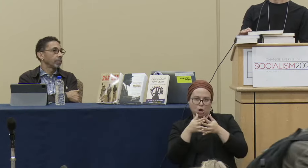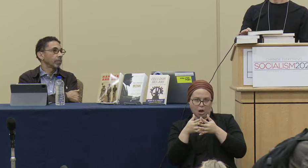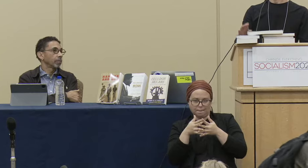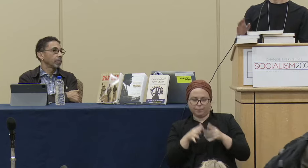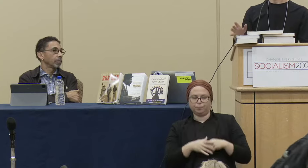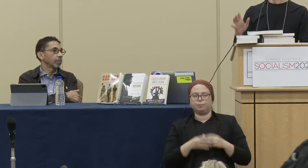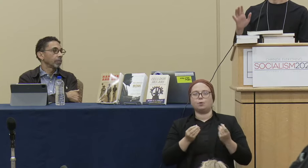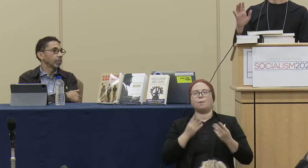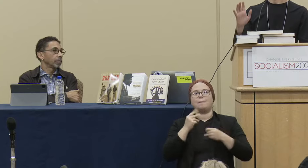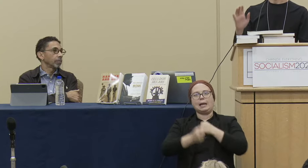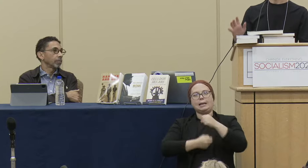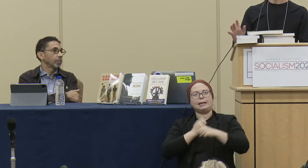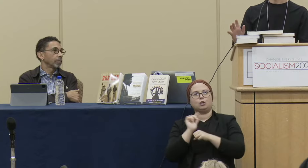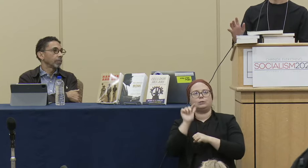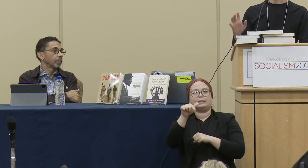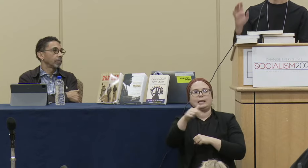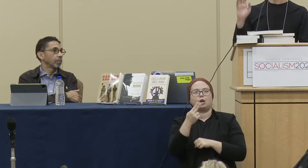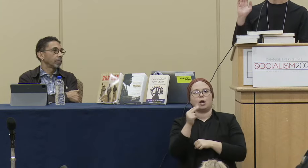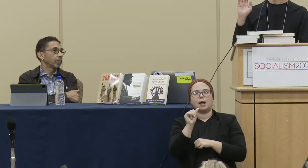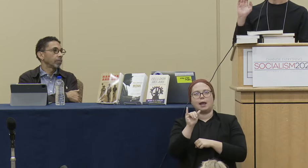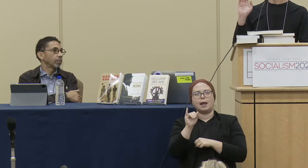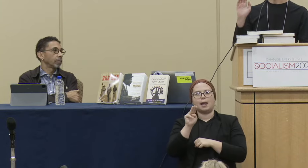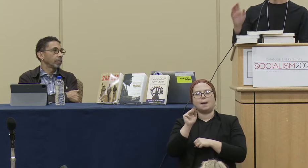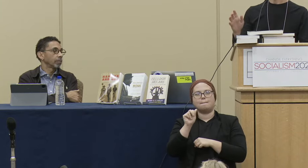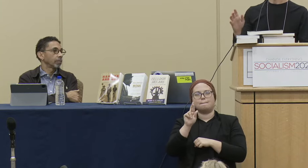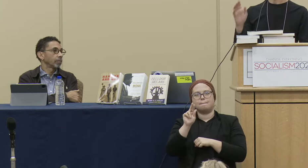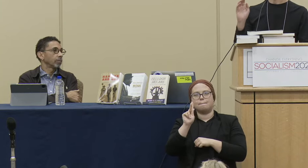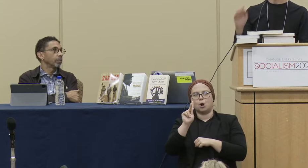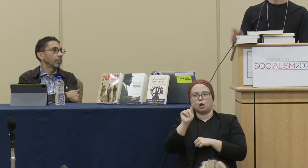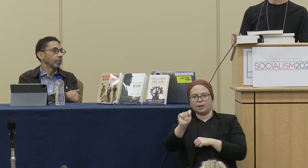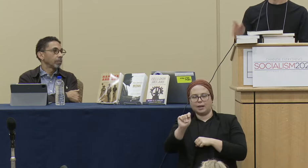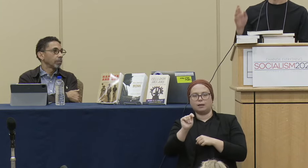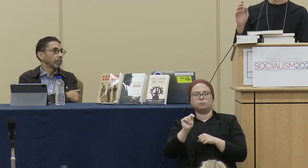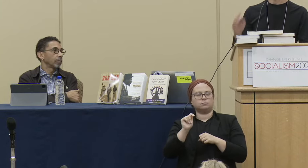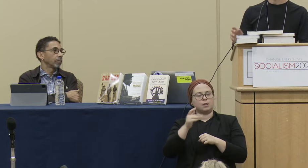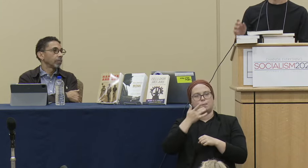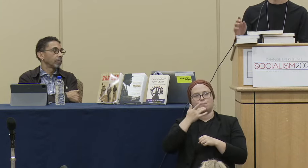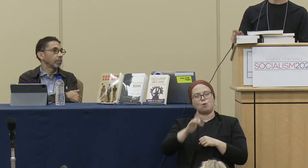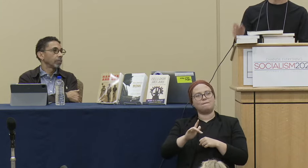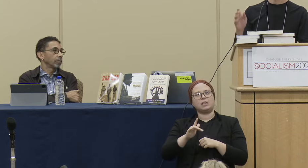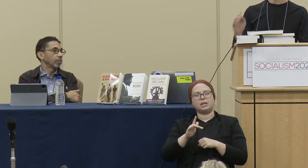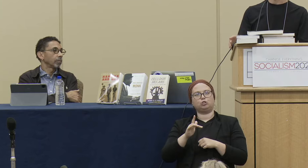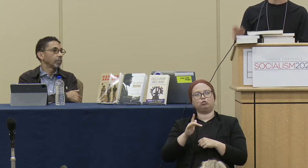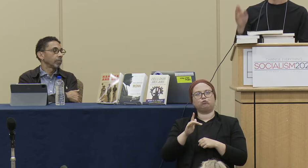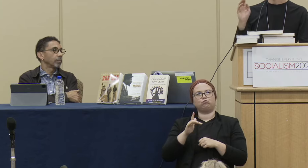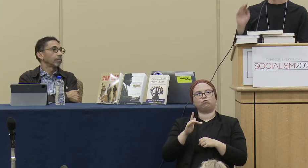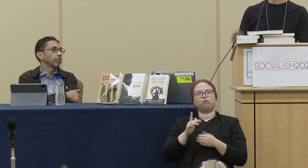America. " And then many years later, Haymarket had the great